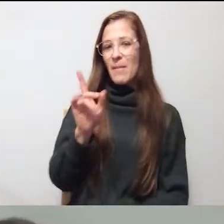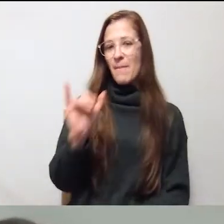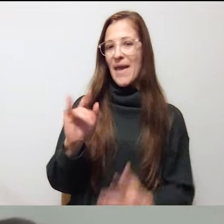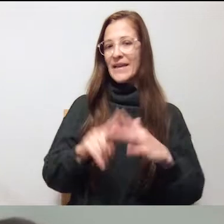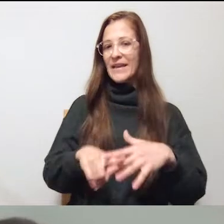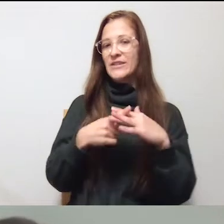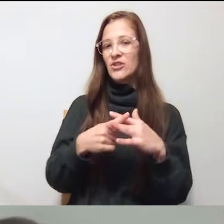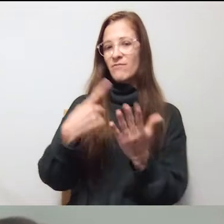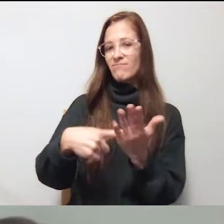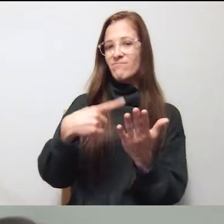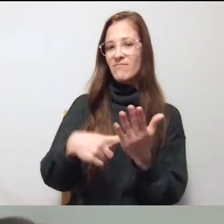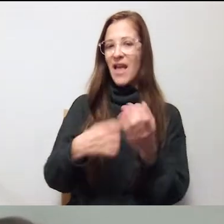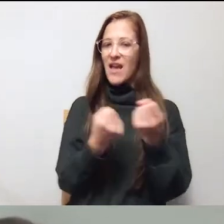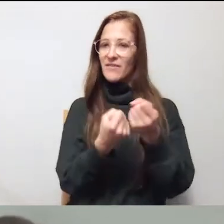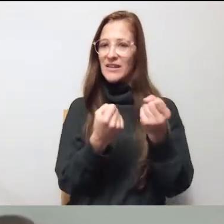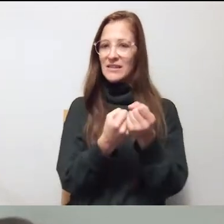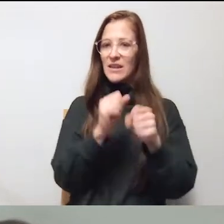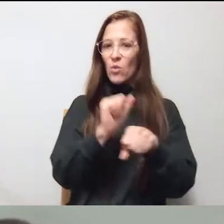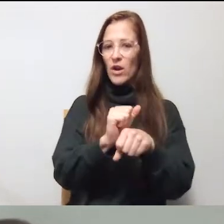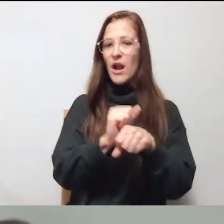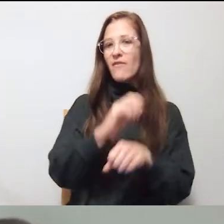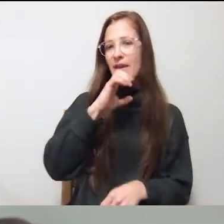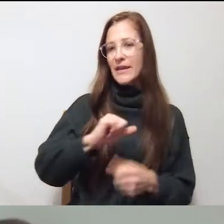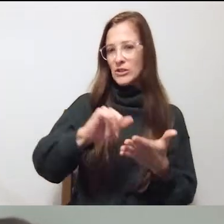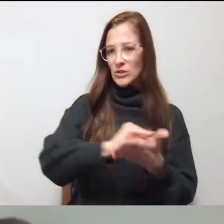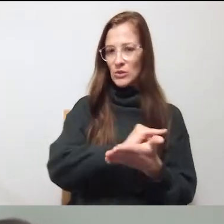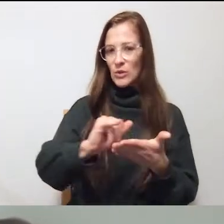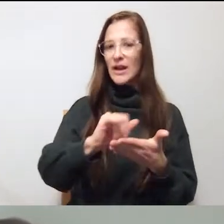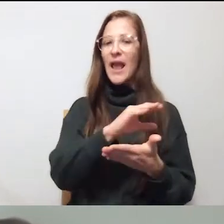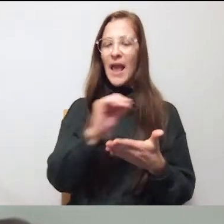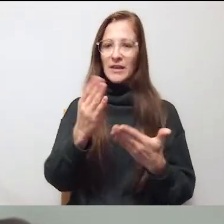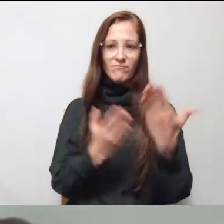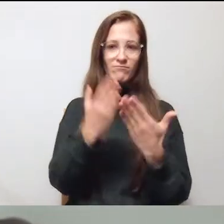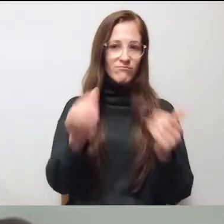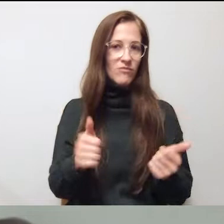by talking about the advocacy work of Aging New York and the services it provides.